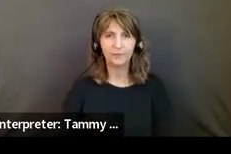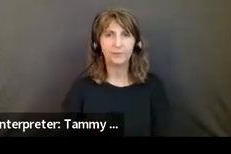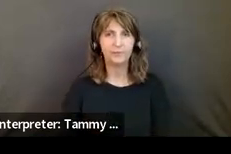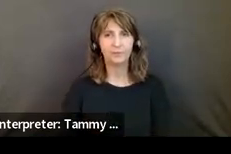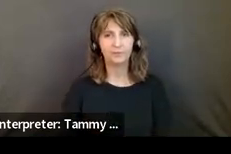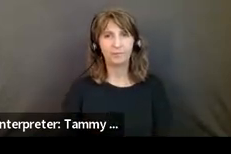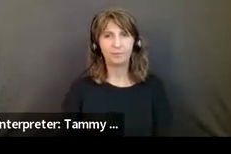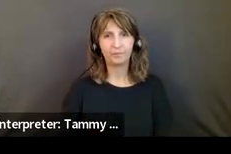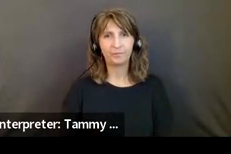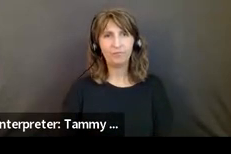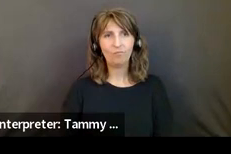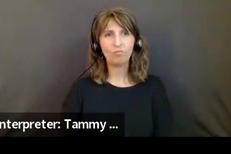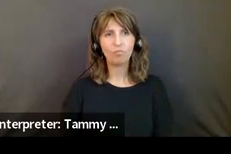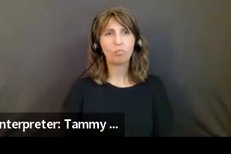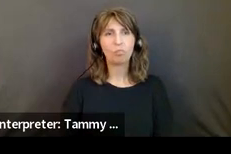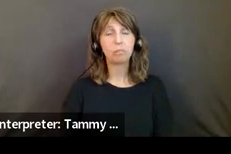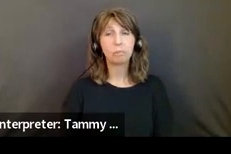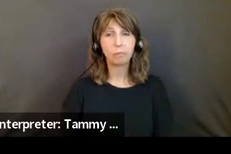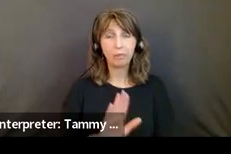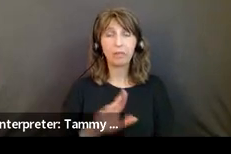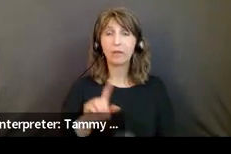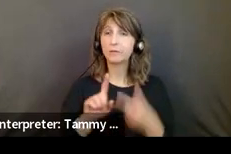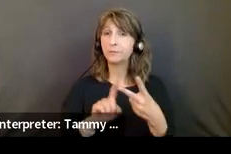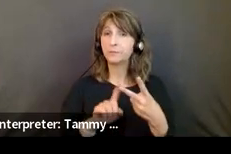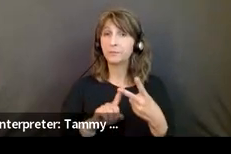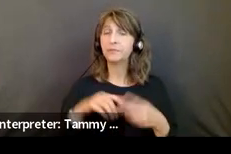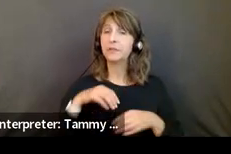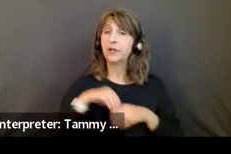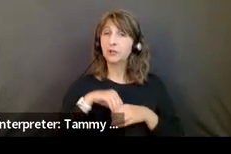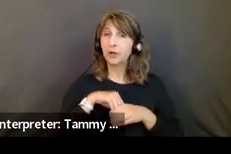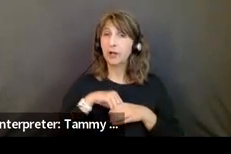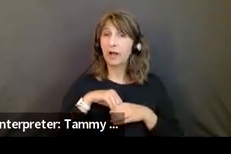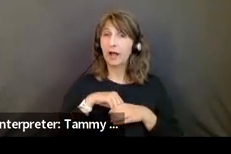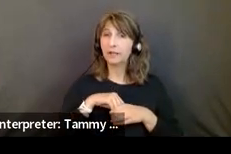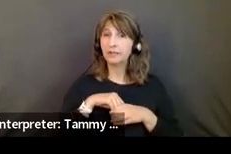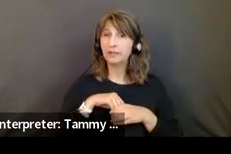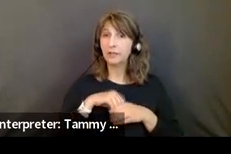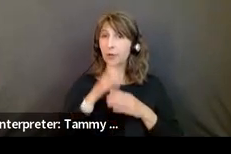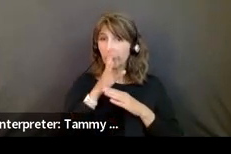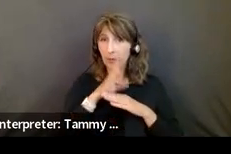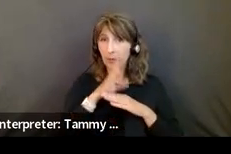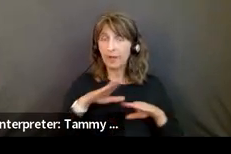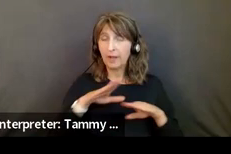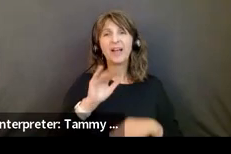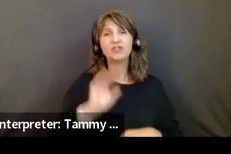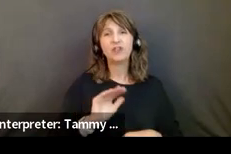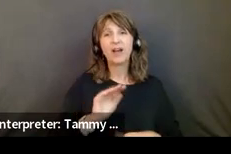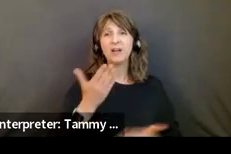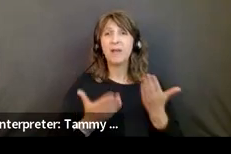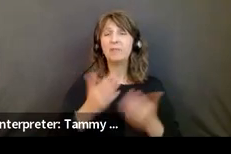And when we talk about internalizing behaviors. That is the child that might frequently complain of being sick or hurt.